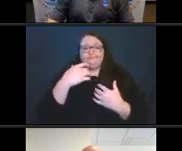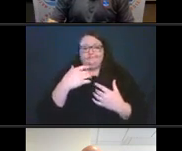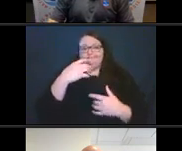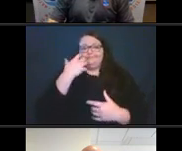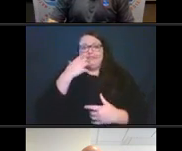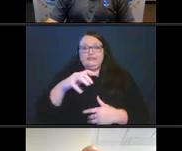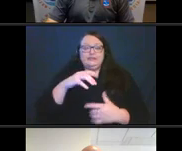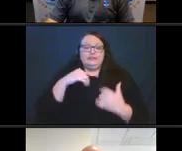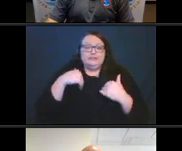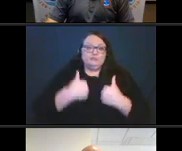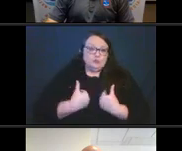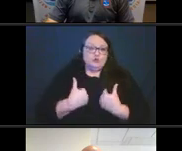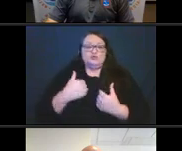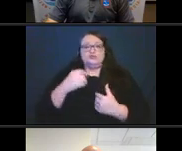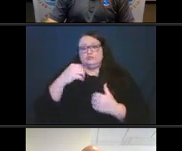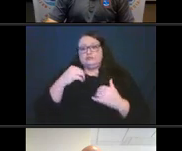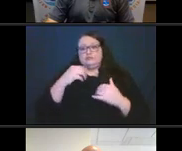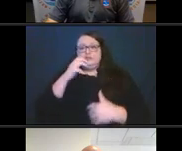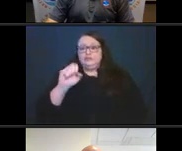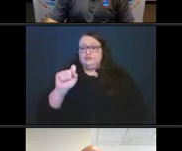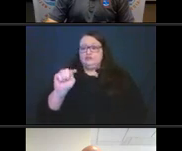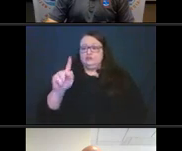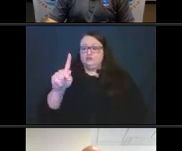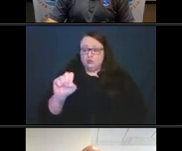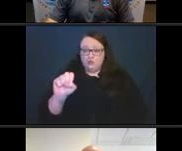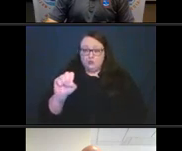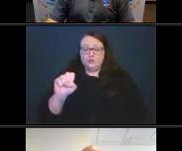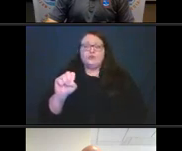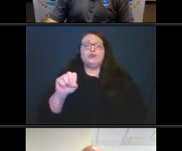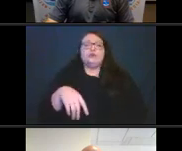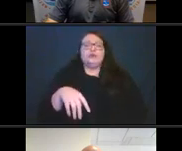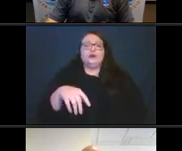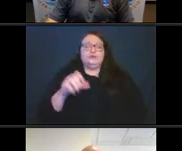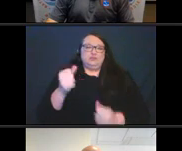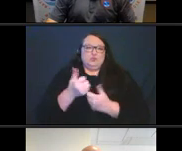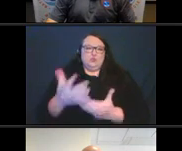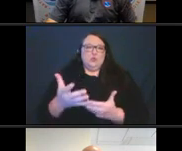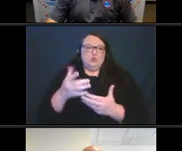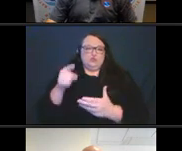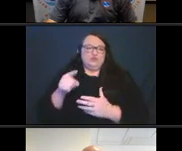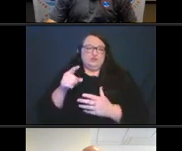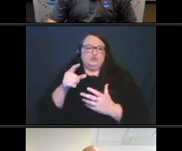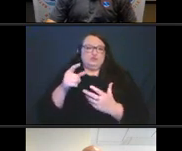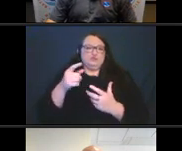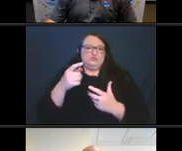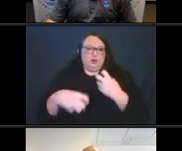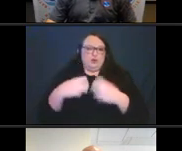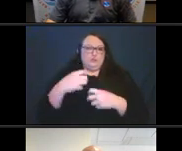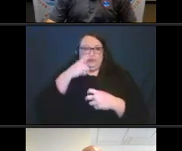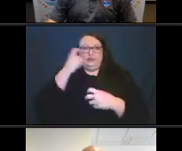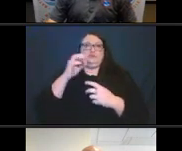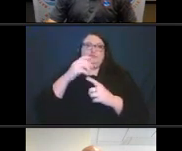this is just some of the range of the impacts that these warming temperatures have resulted in,